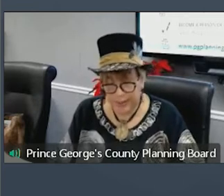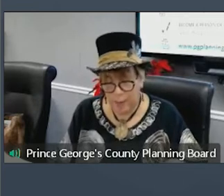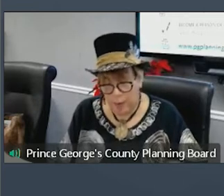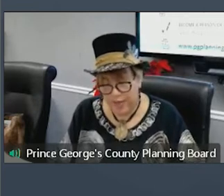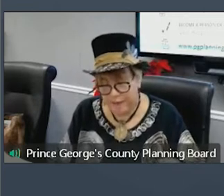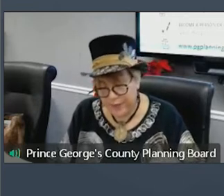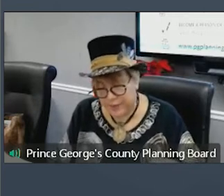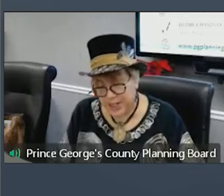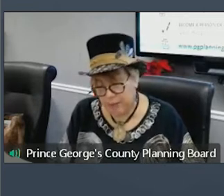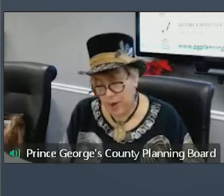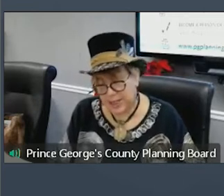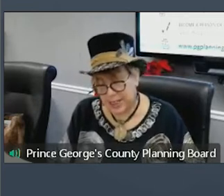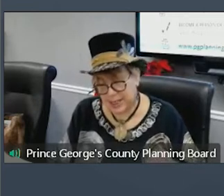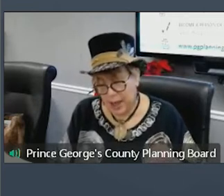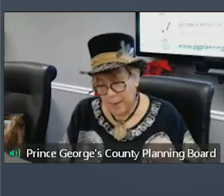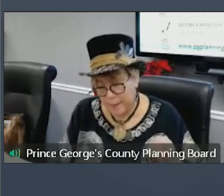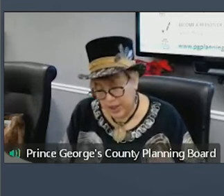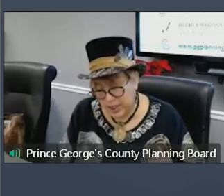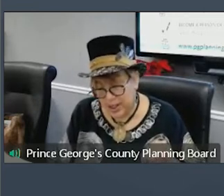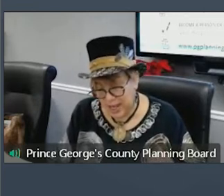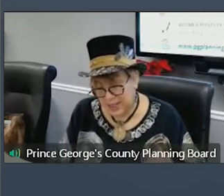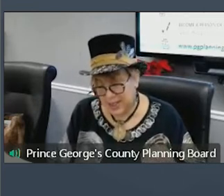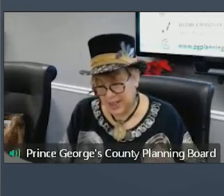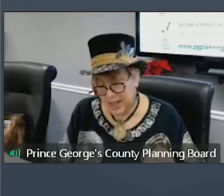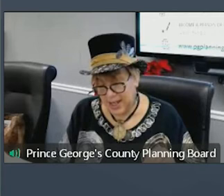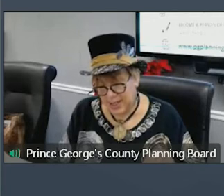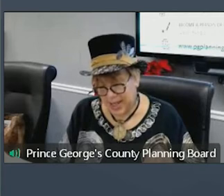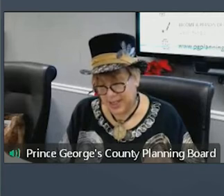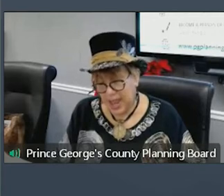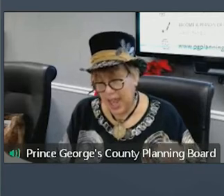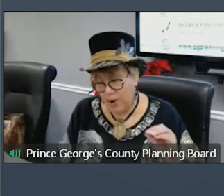more than 15.6 million cases in the United States.